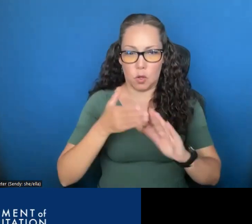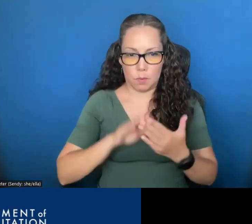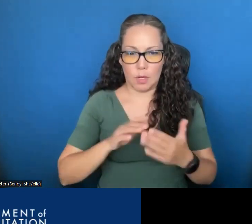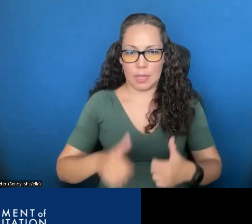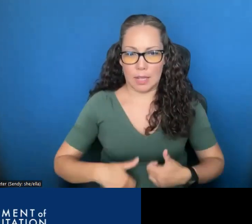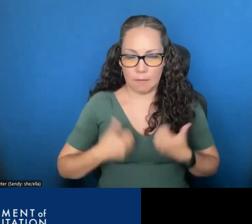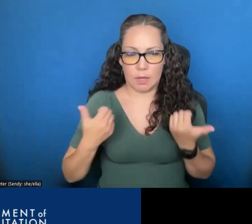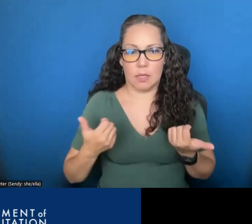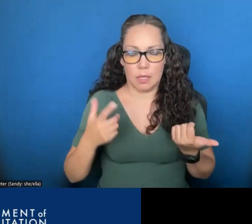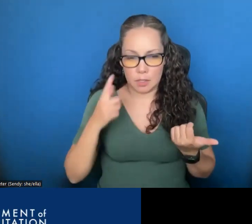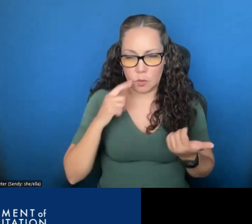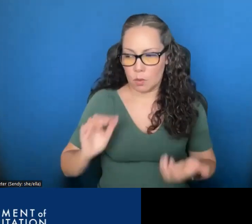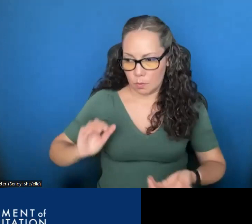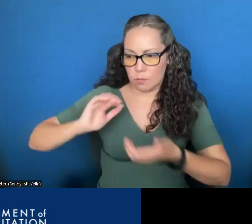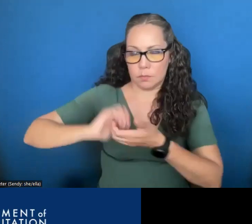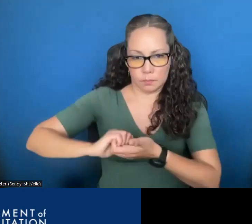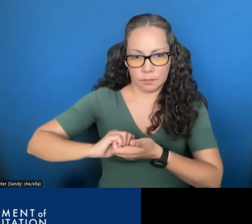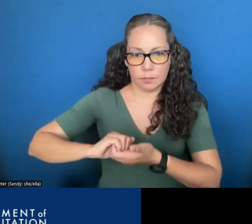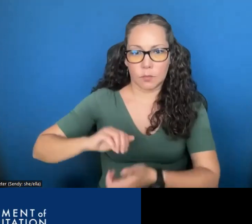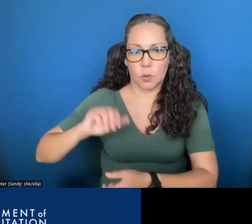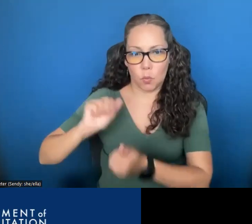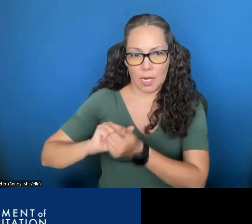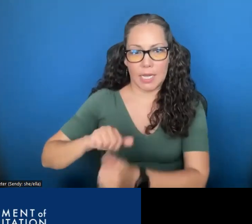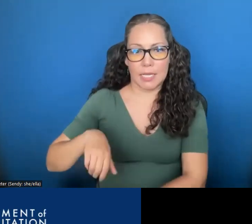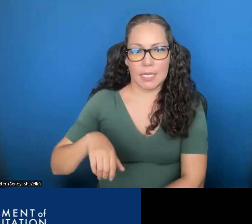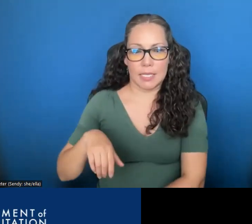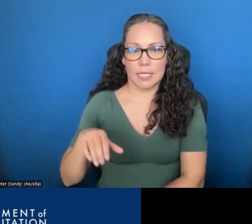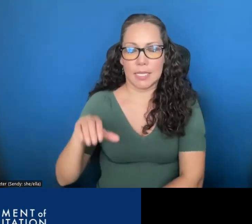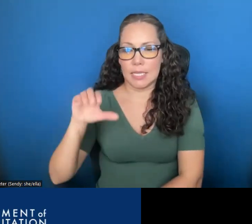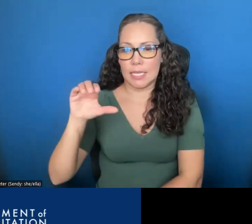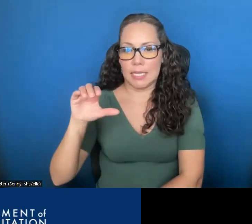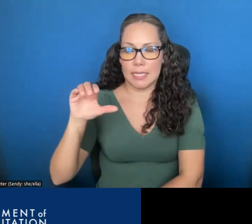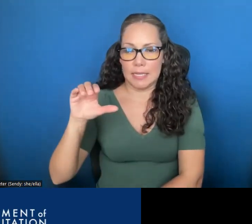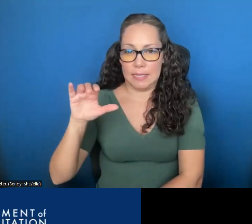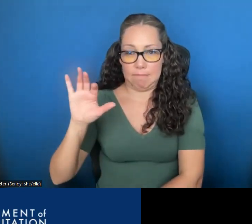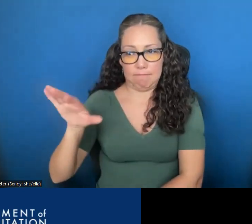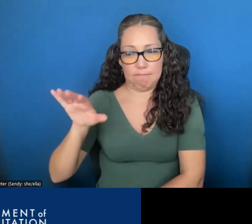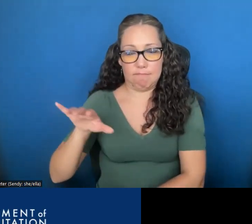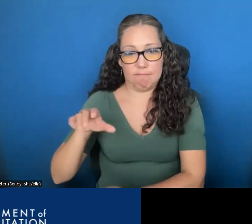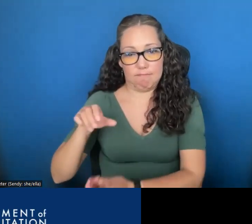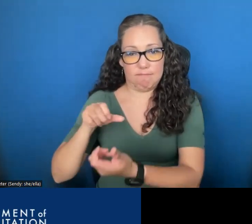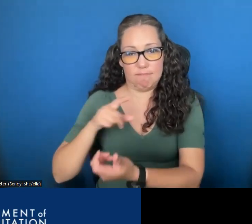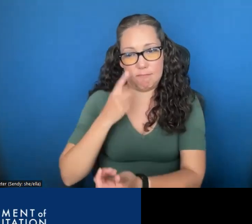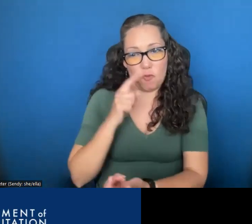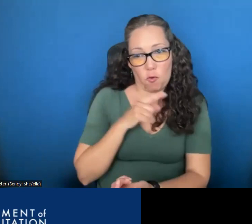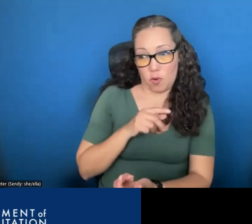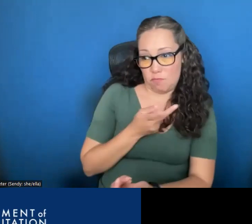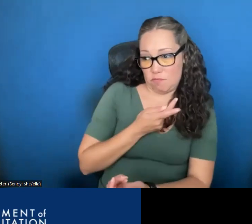closer with CDA on um supporting that particular committee which we're really excited about also